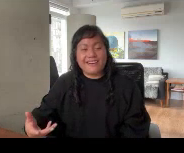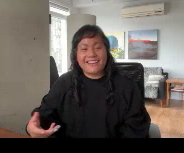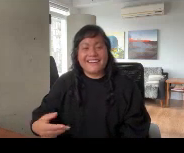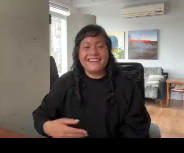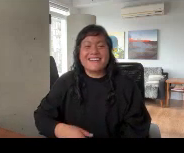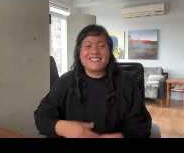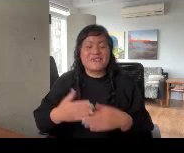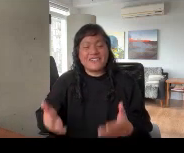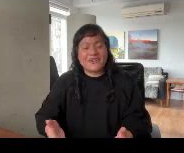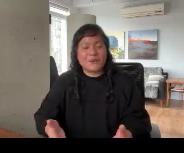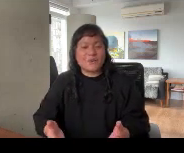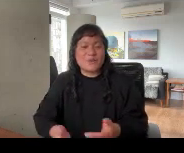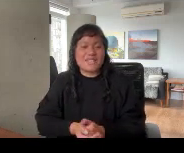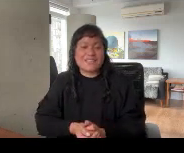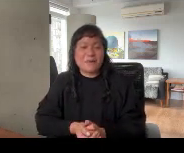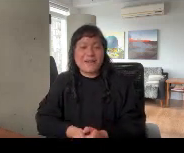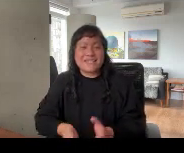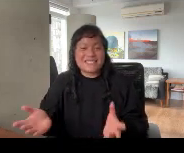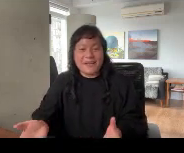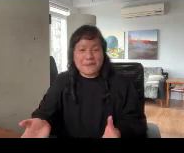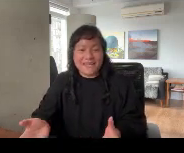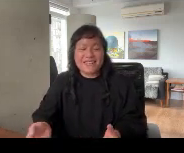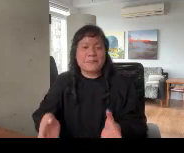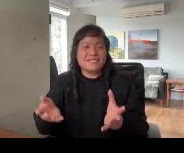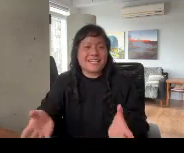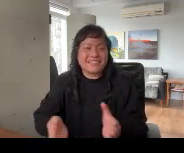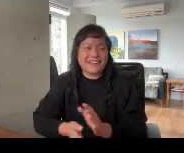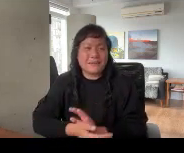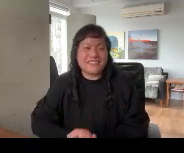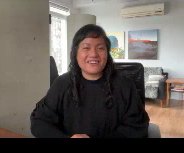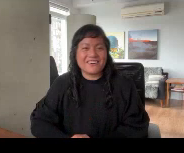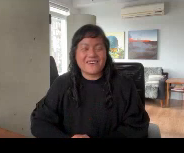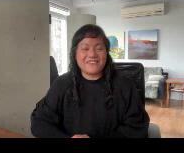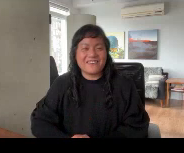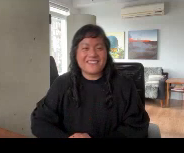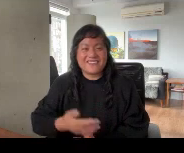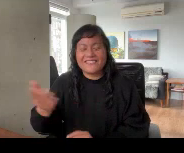belonging. So we're gonna go through these points set by step. And Jaylen, I'm gonna turn it over to